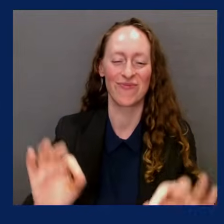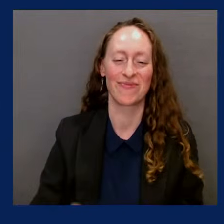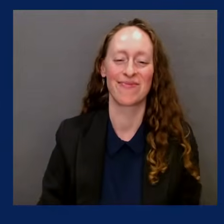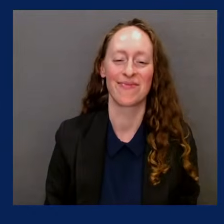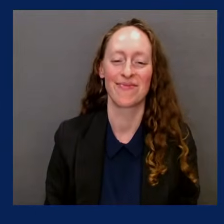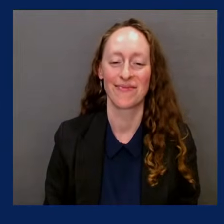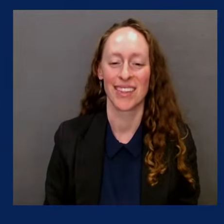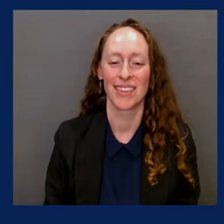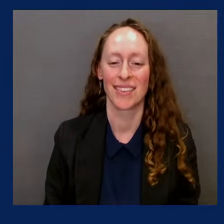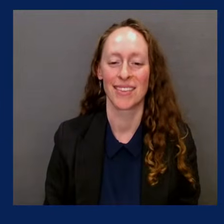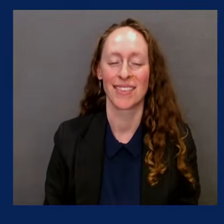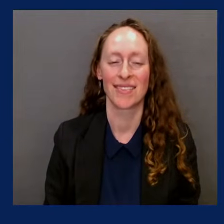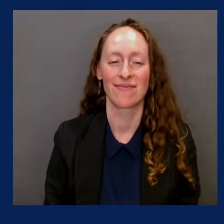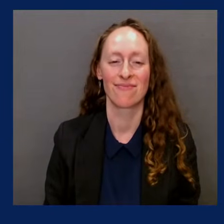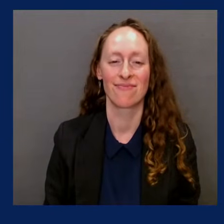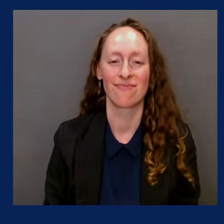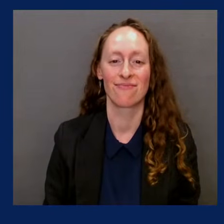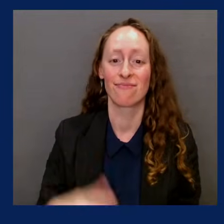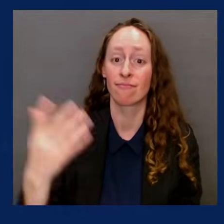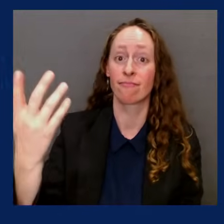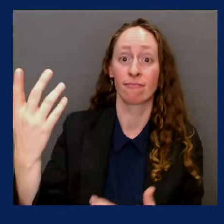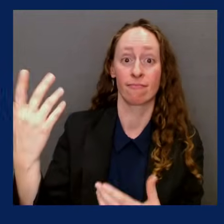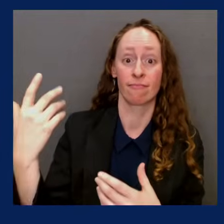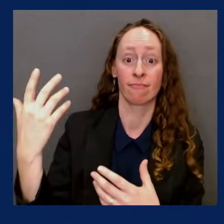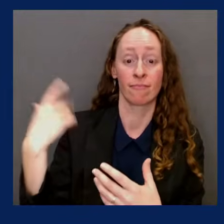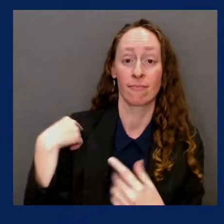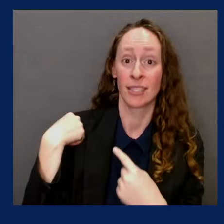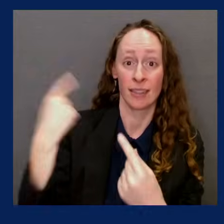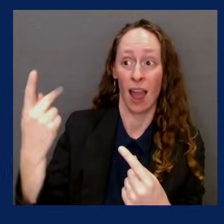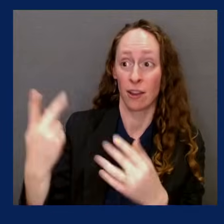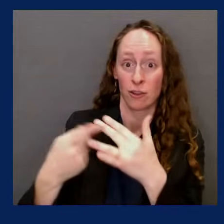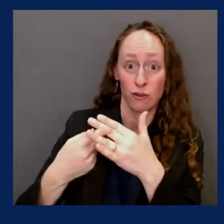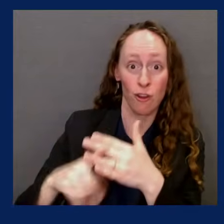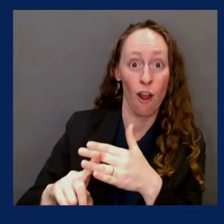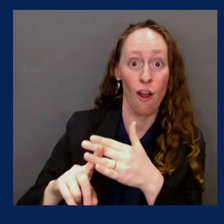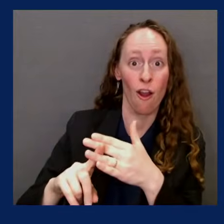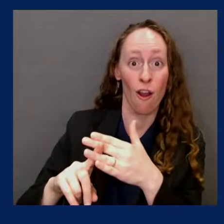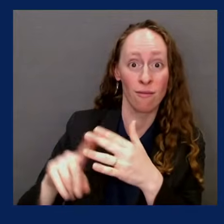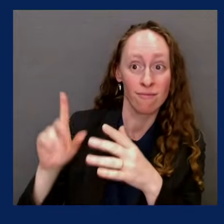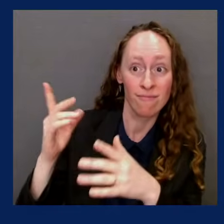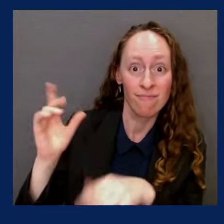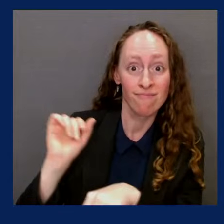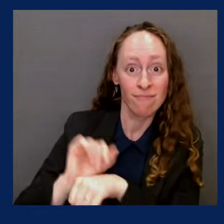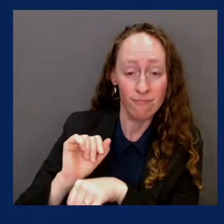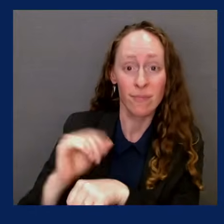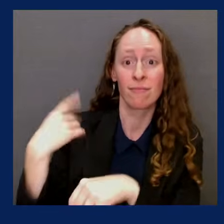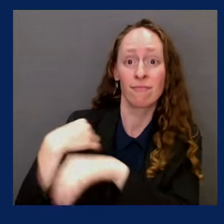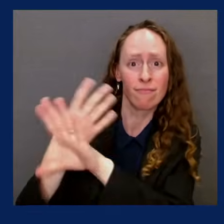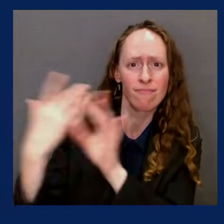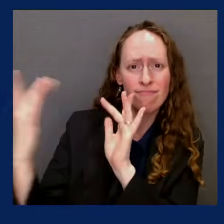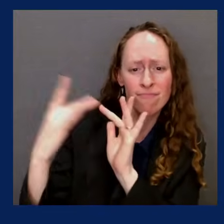And now it's wonderful to have you by my side here at the White House and -- as we advance our alliance